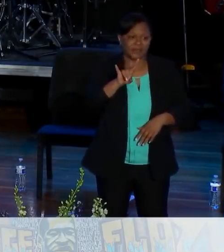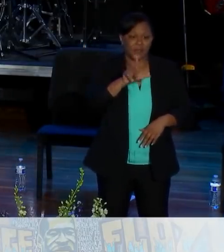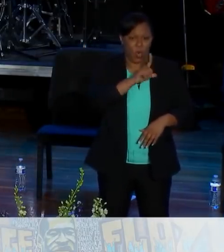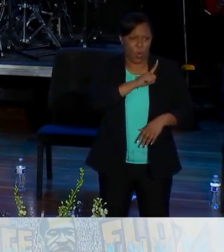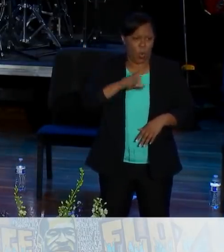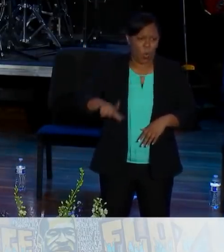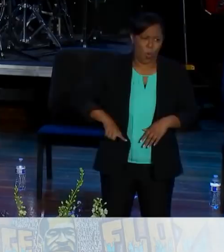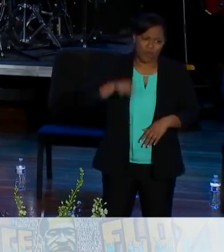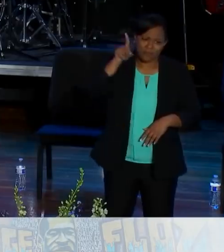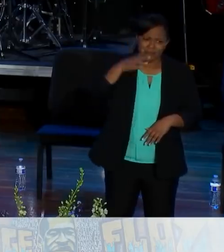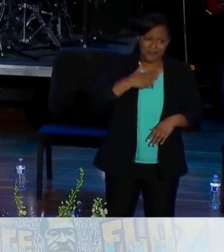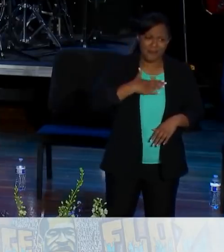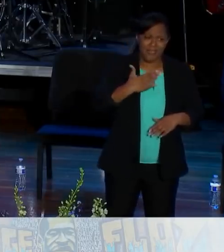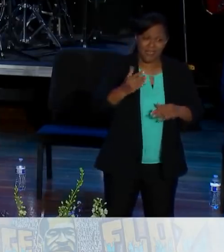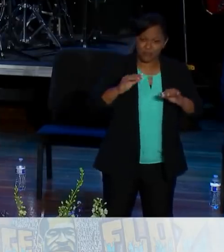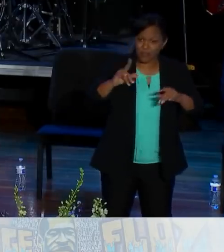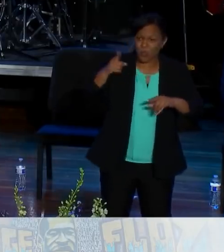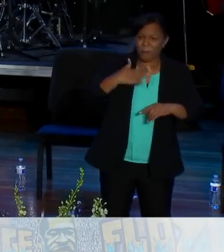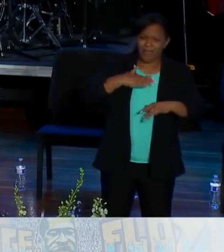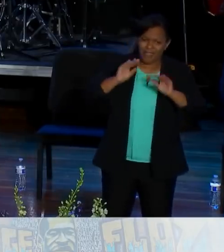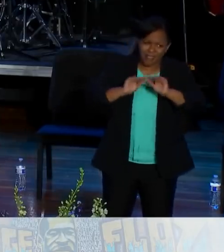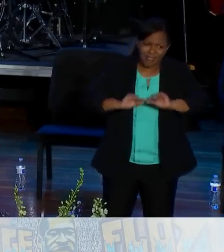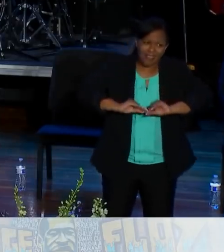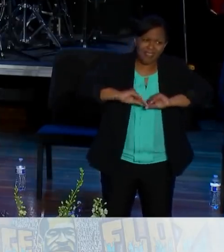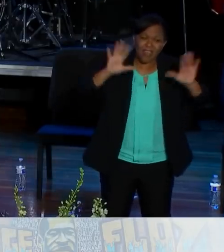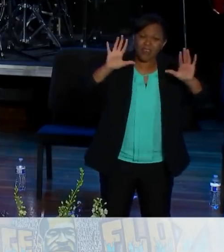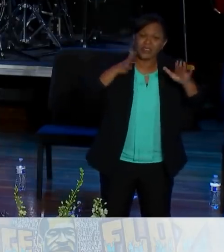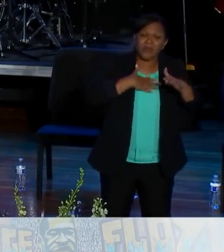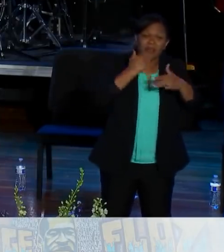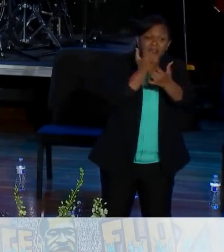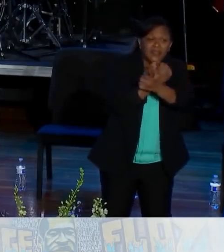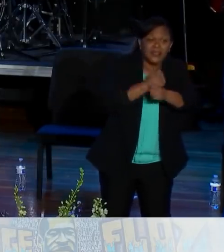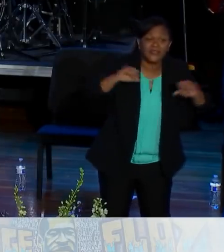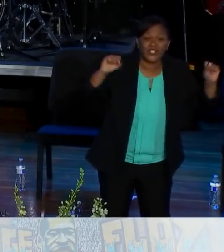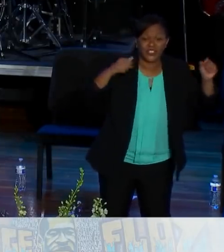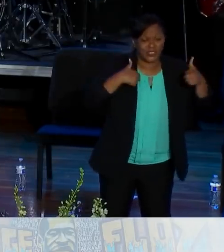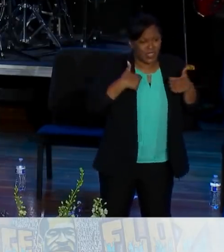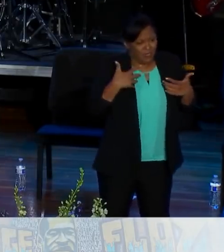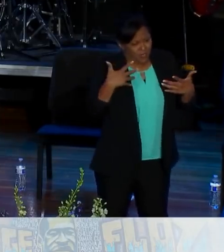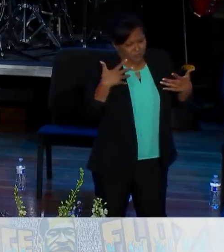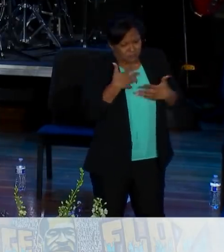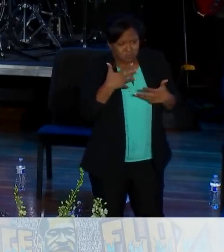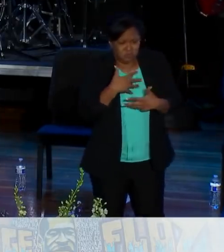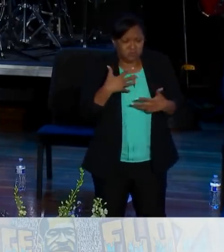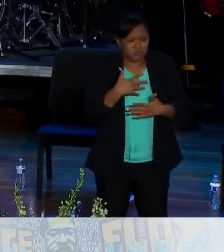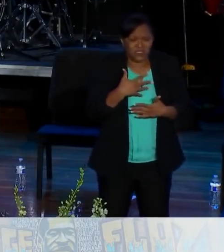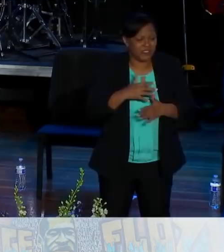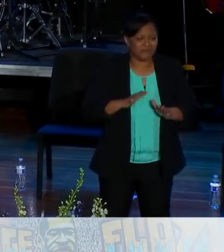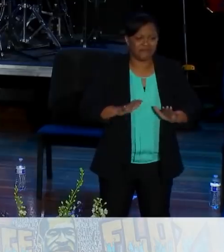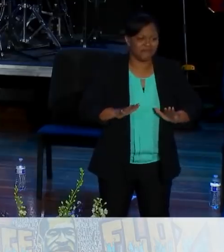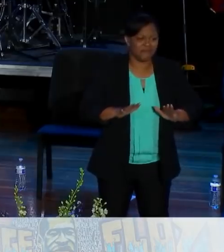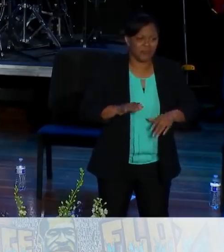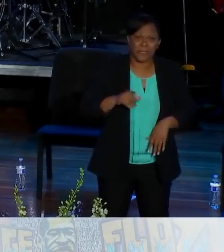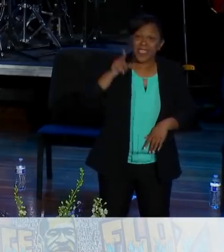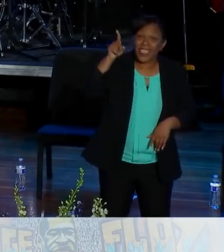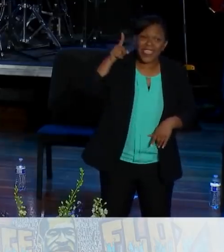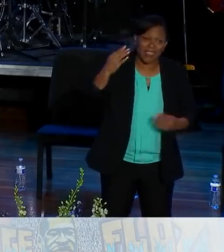ON BEHALF OF THE PASTORS, PSALM 27, THE LORD IS MY LIGHT AND MY SALVATION. WHOM SHALL I FEAR?